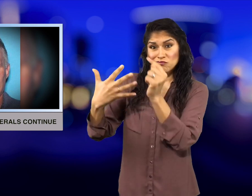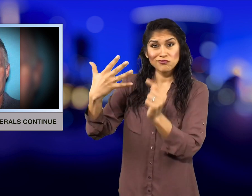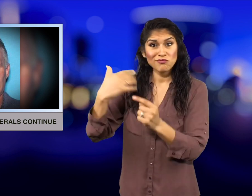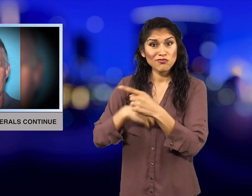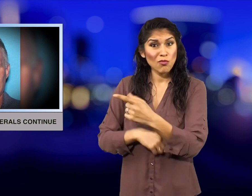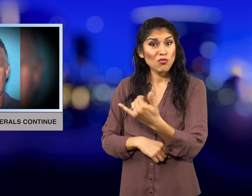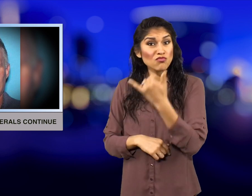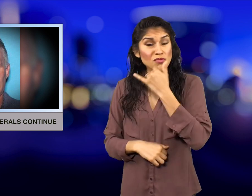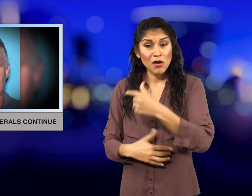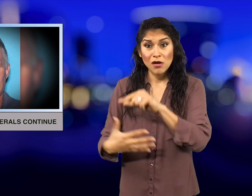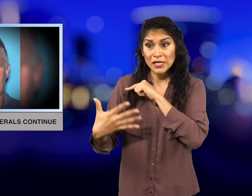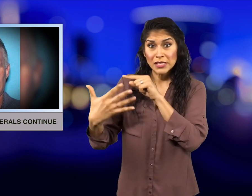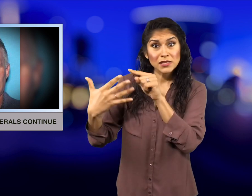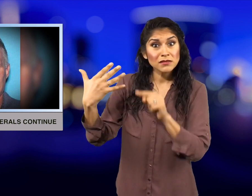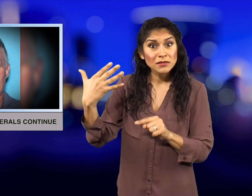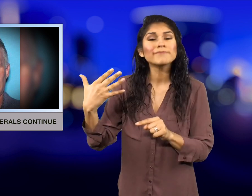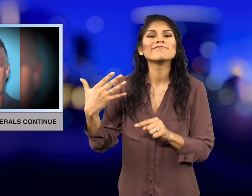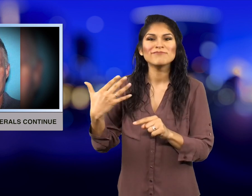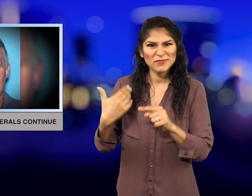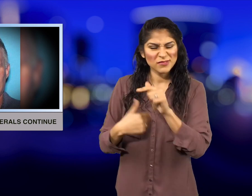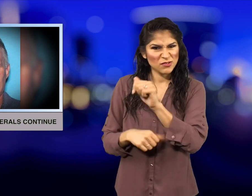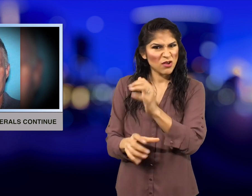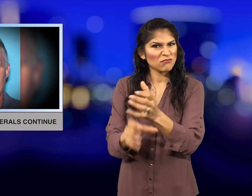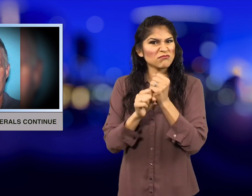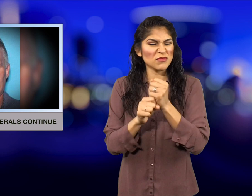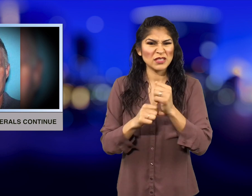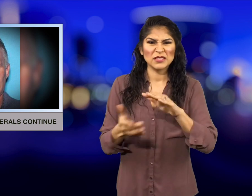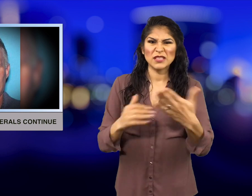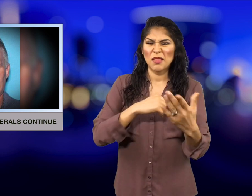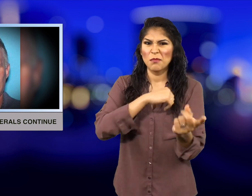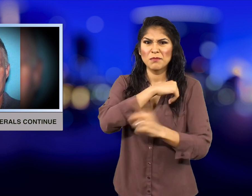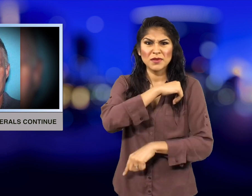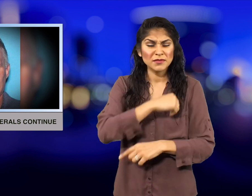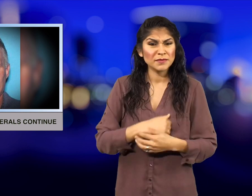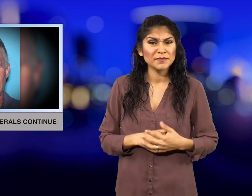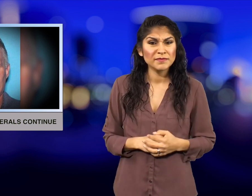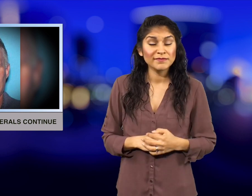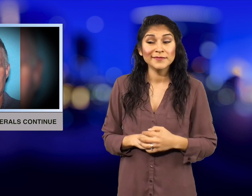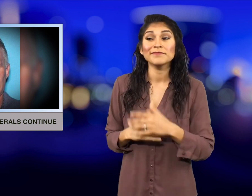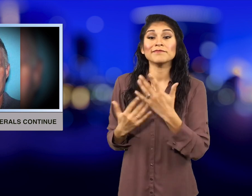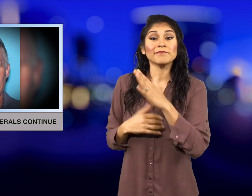If convicted, Bowers could ultimately face the death penalty.